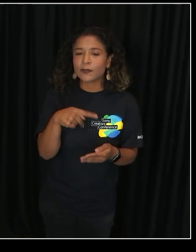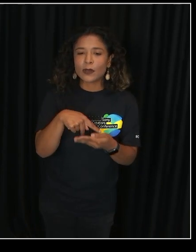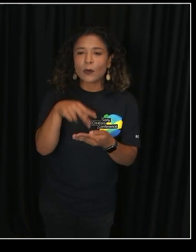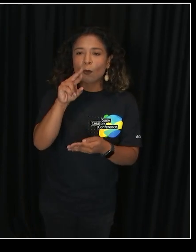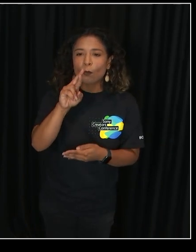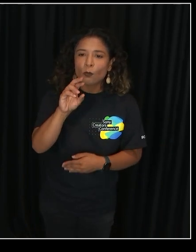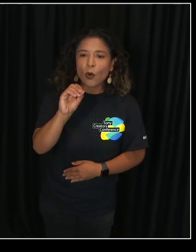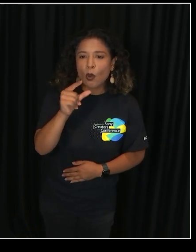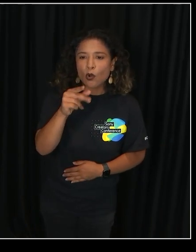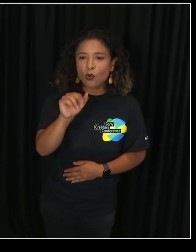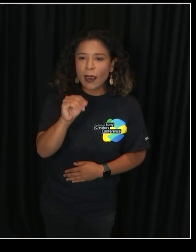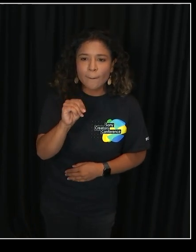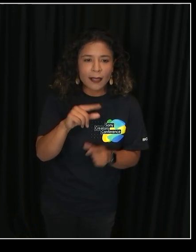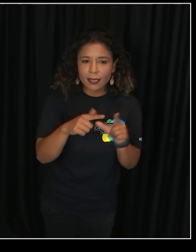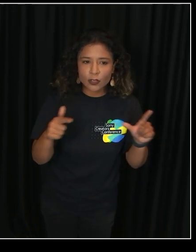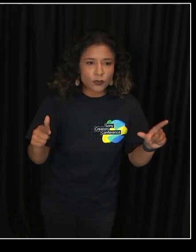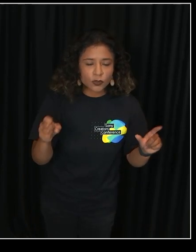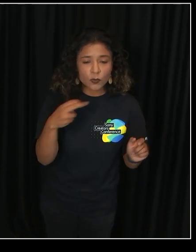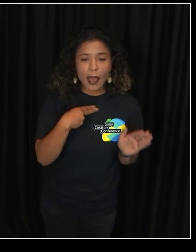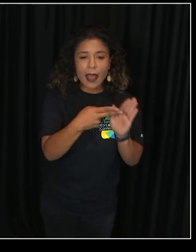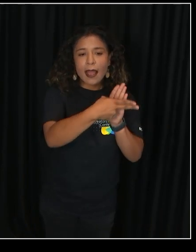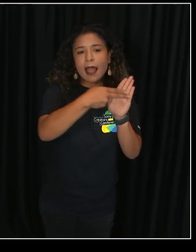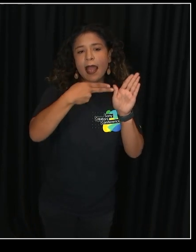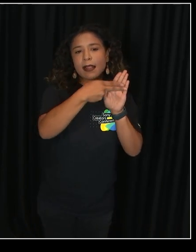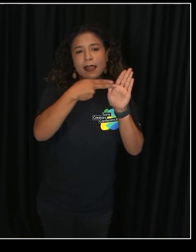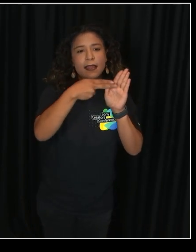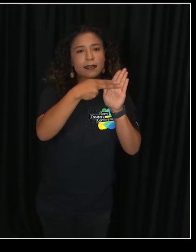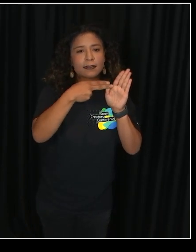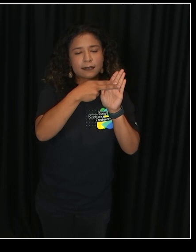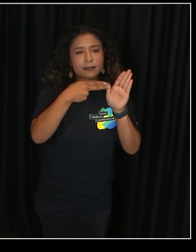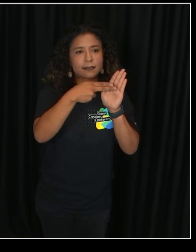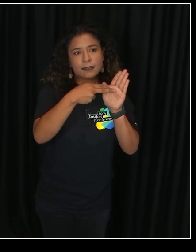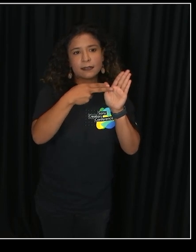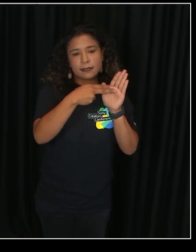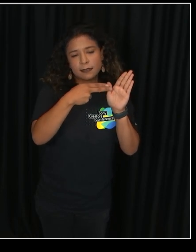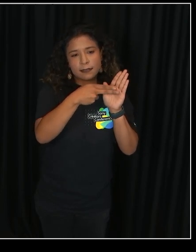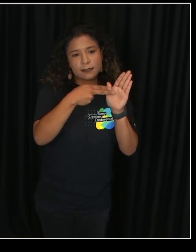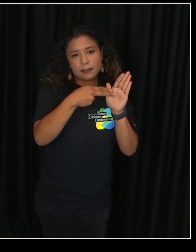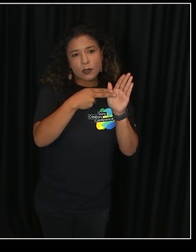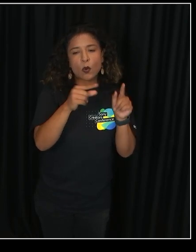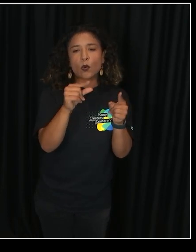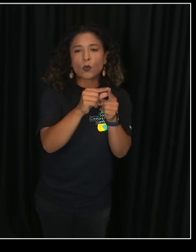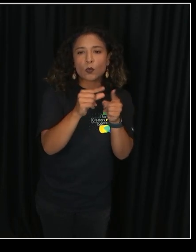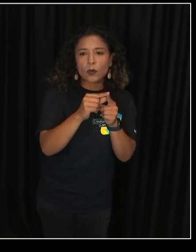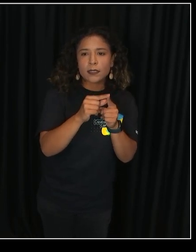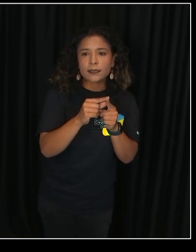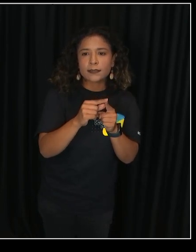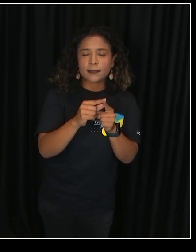And so I highlighted I think this is the FIA guidelines, I highlighted the words that are extremely subjective